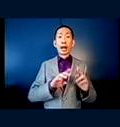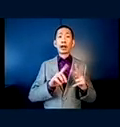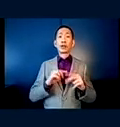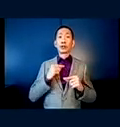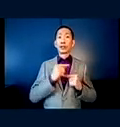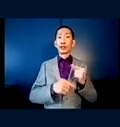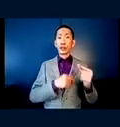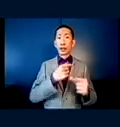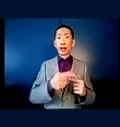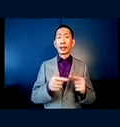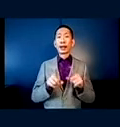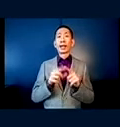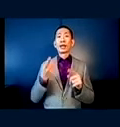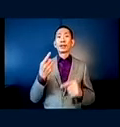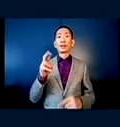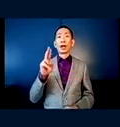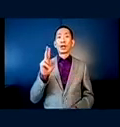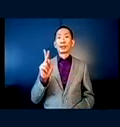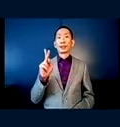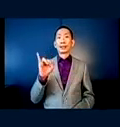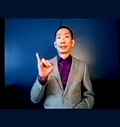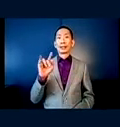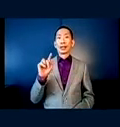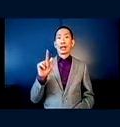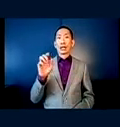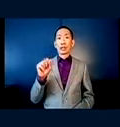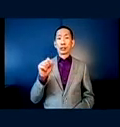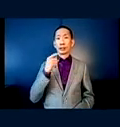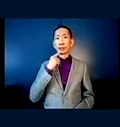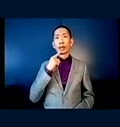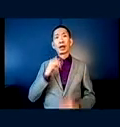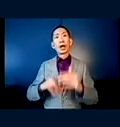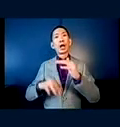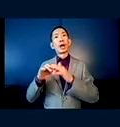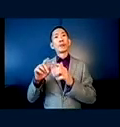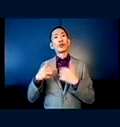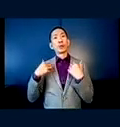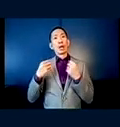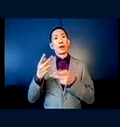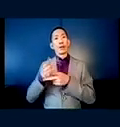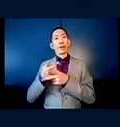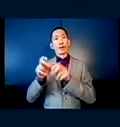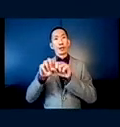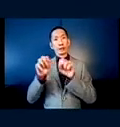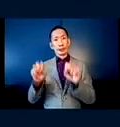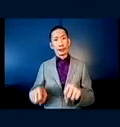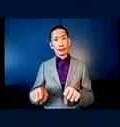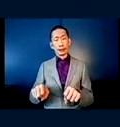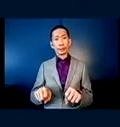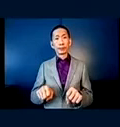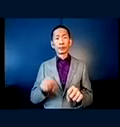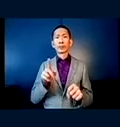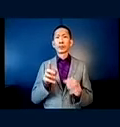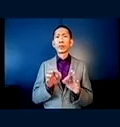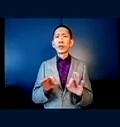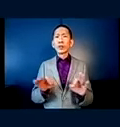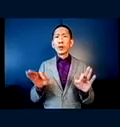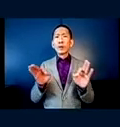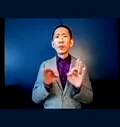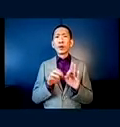FROM THE BIOLOGICAL AND GENETIC, AS DR. KITTLES JUST TOLD US ABOUT, ALL THE WAY UP TO THE HEALTH CARE SYSTEM, IT IS VERY